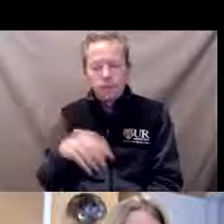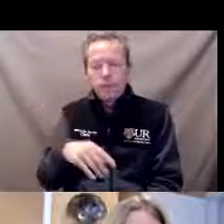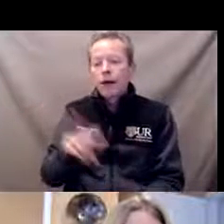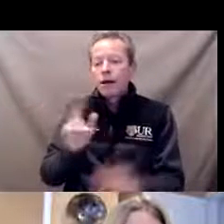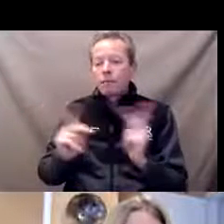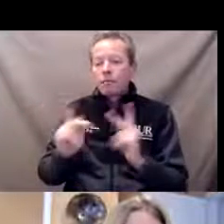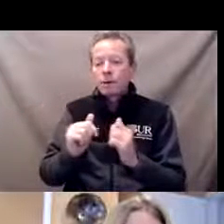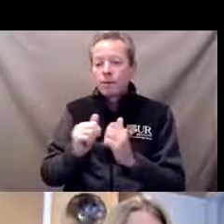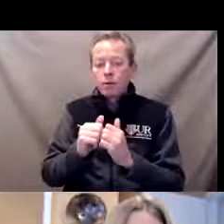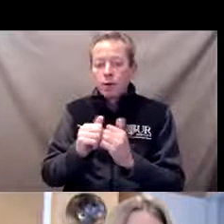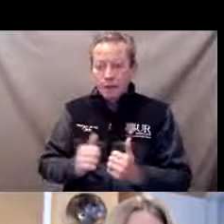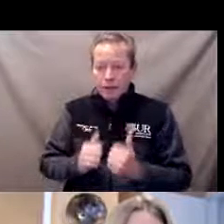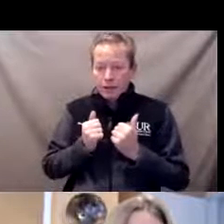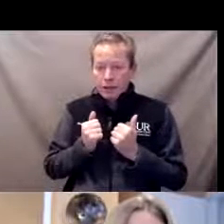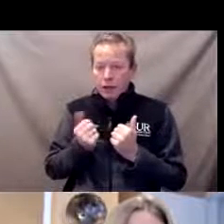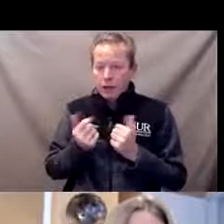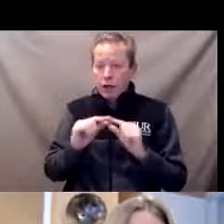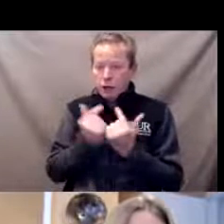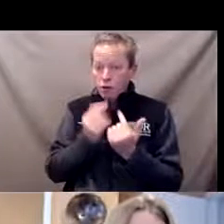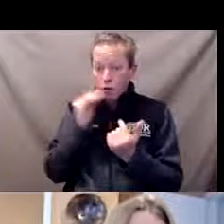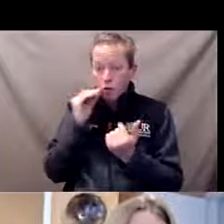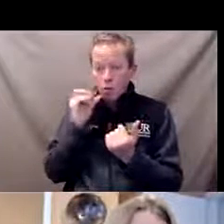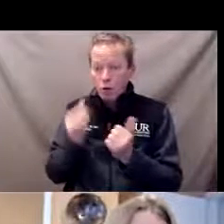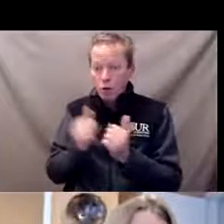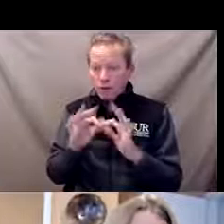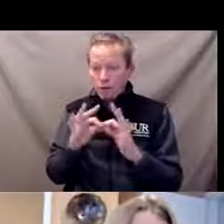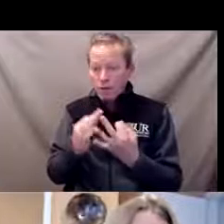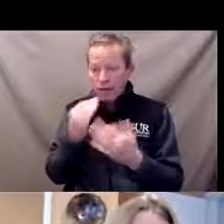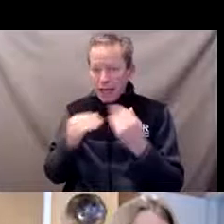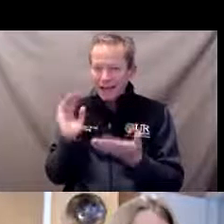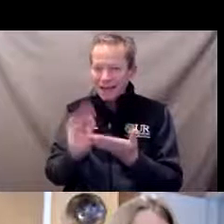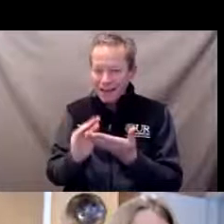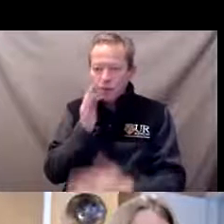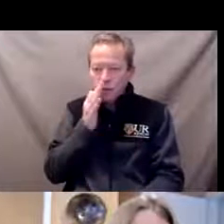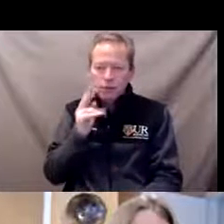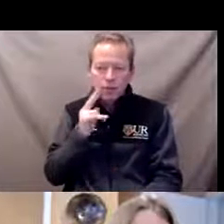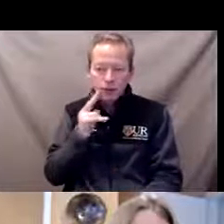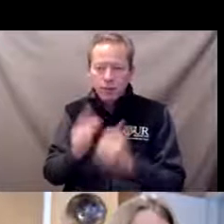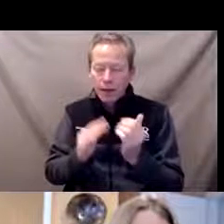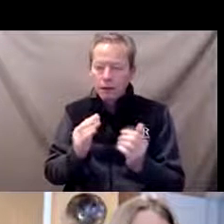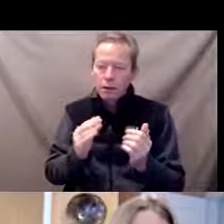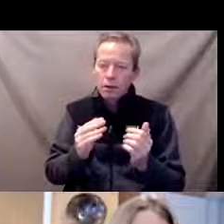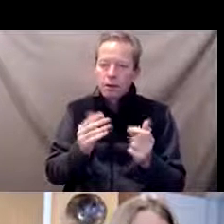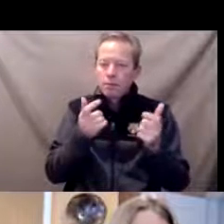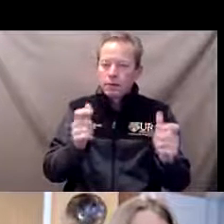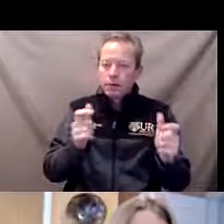in their own group home or with family ate less fruits and vegetables than larger residences. in